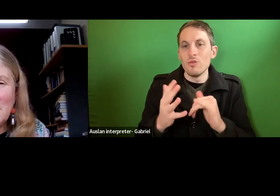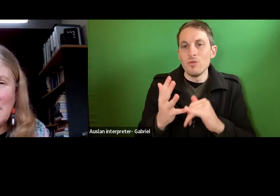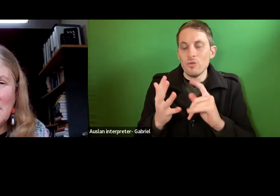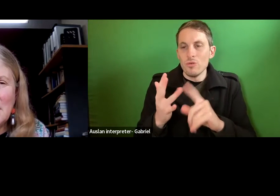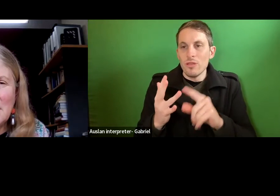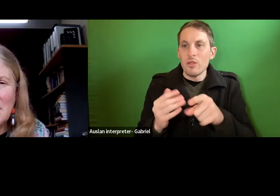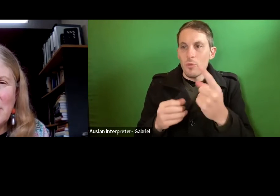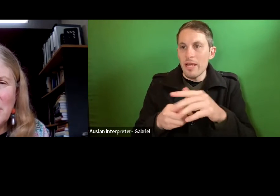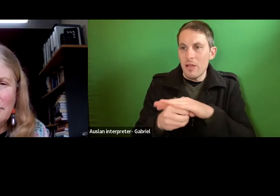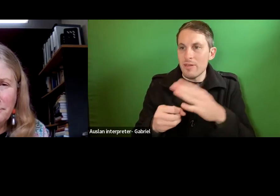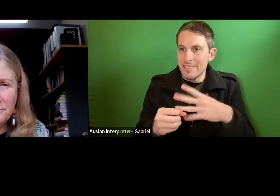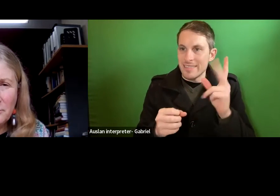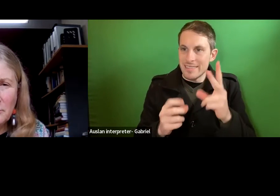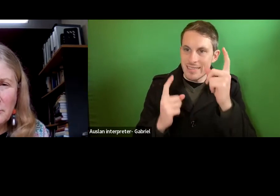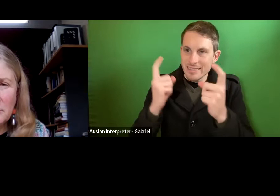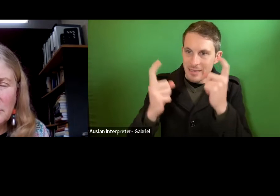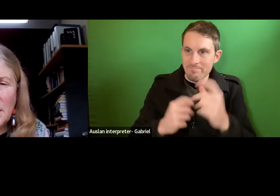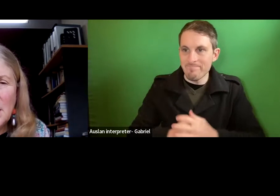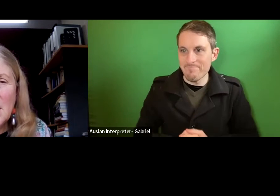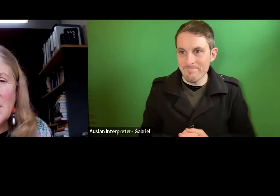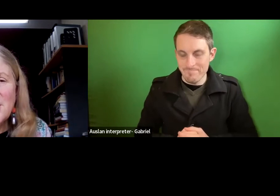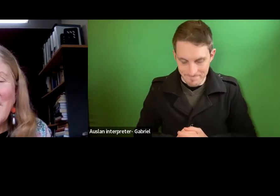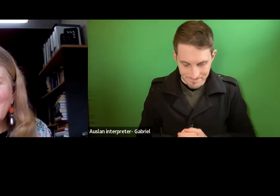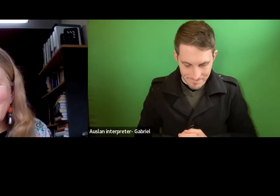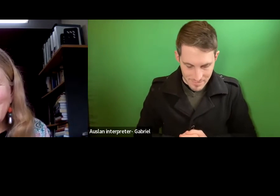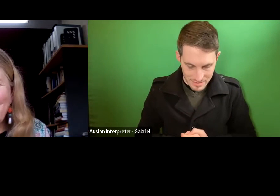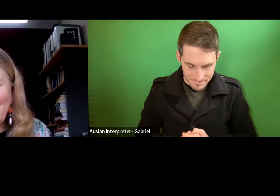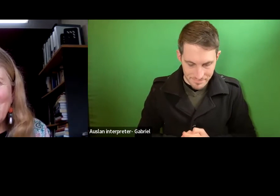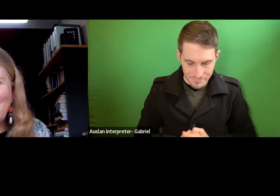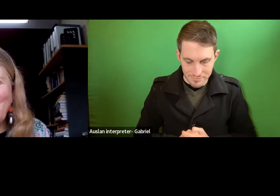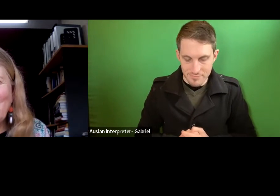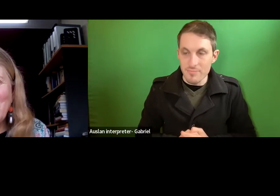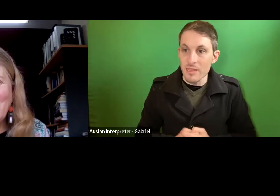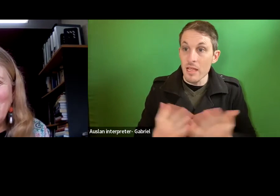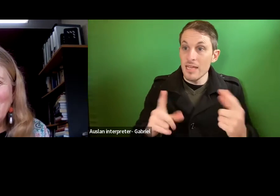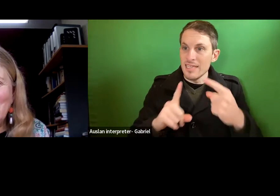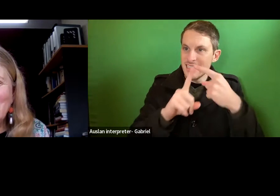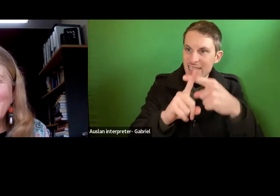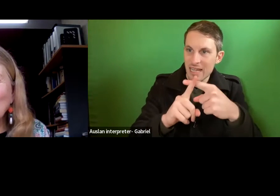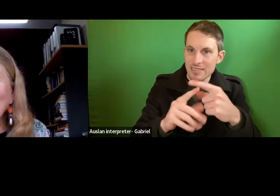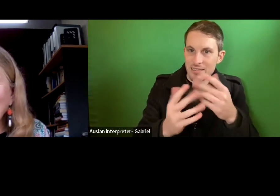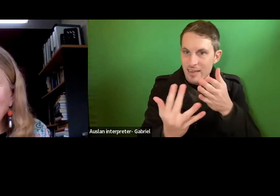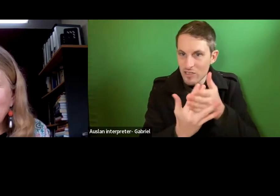be taken into consideration. Targeted intervention and appropriate adjustments will